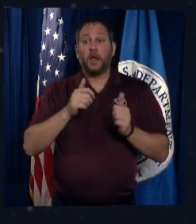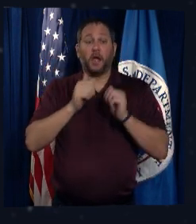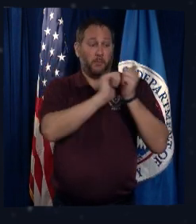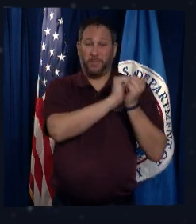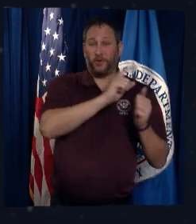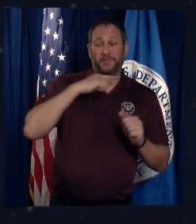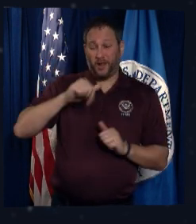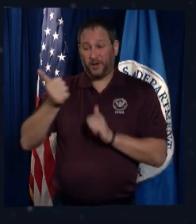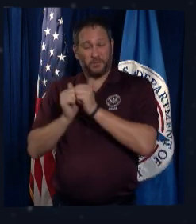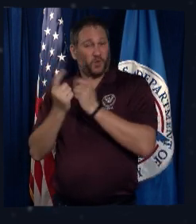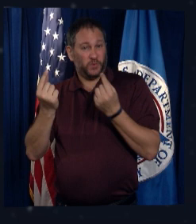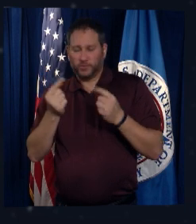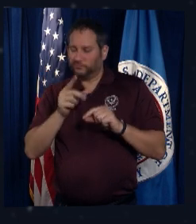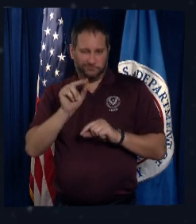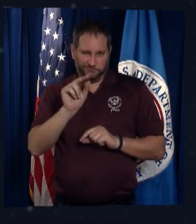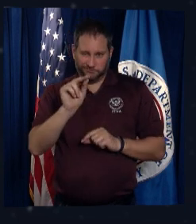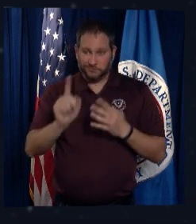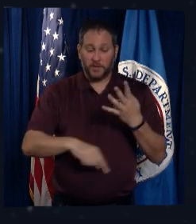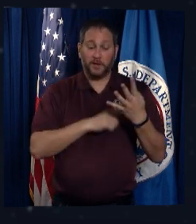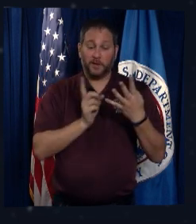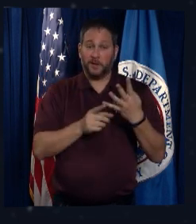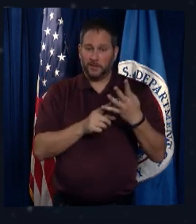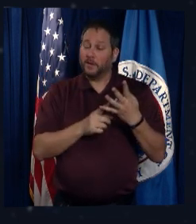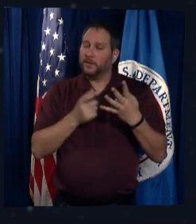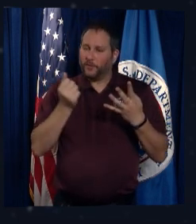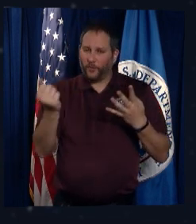emergency management and government officials interact with the whole